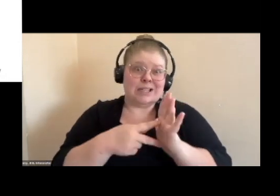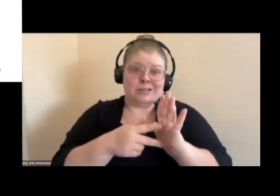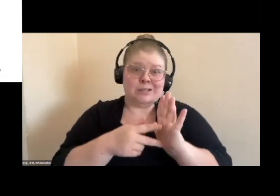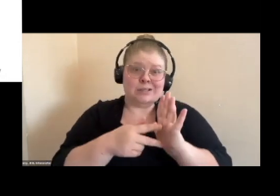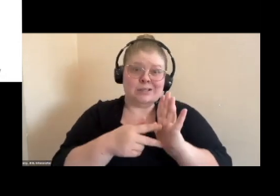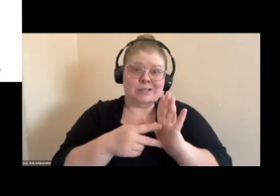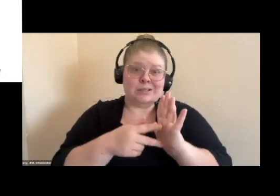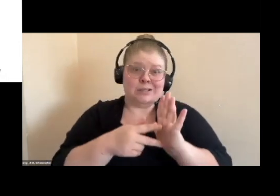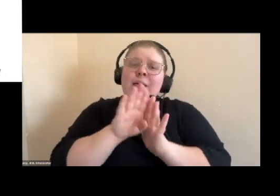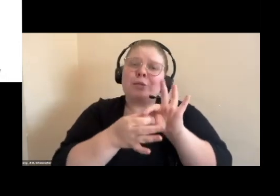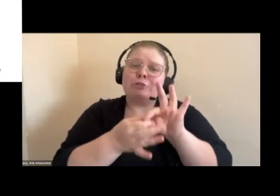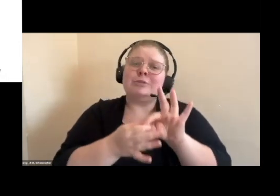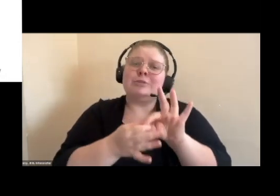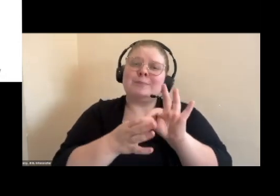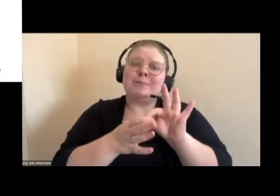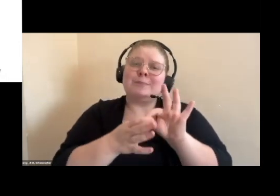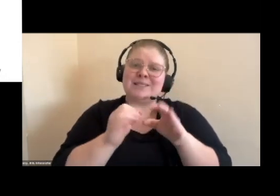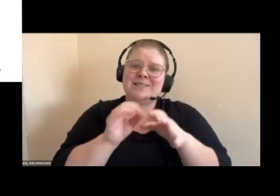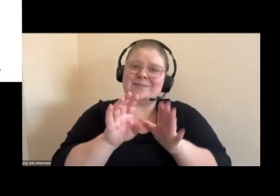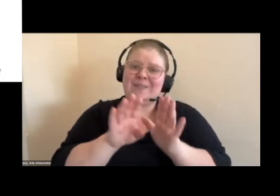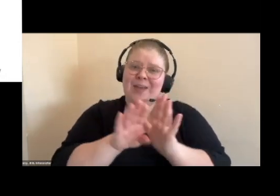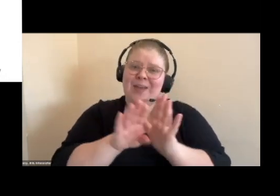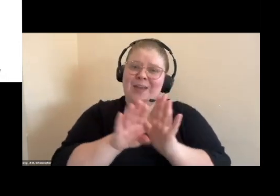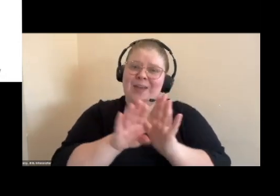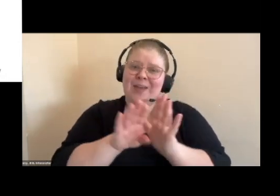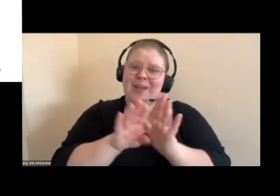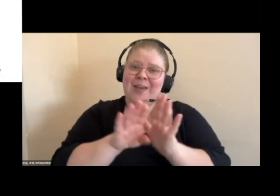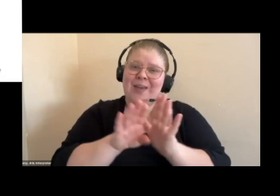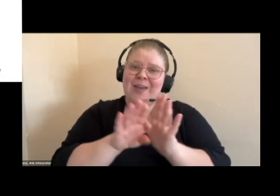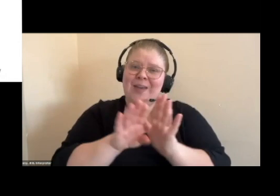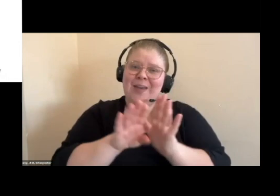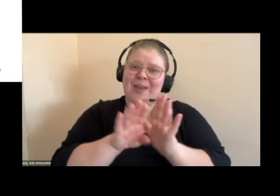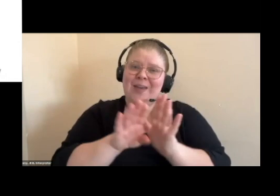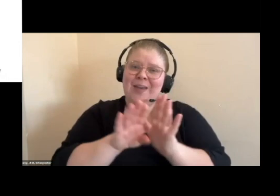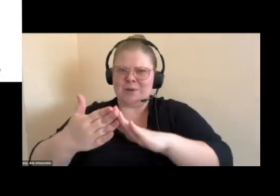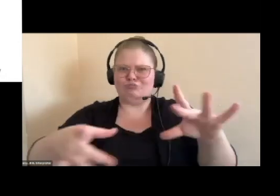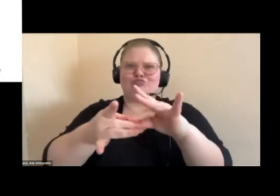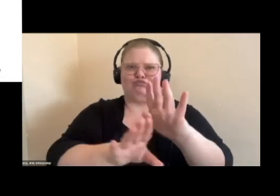the communities that we're interested in learning from. Lastly, it takes into consideration